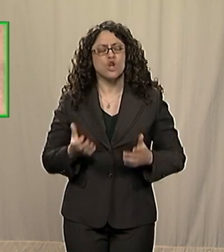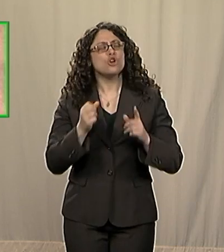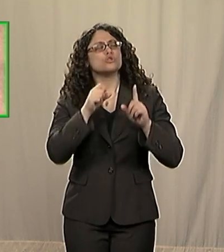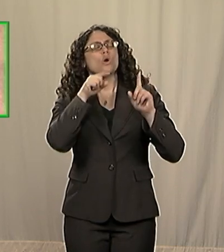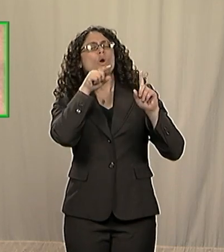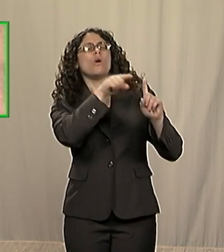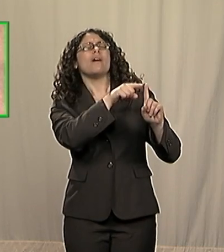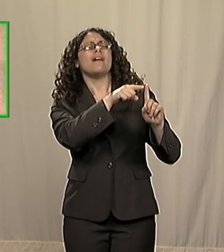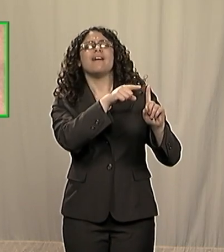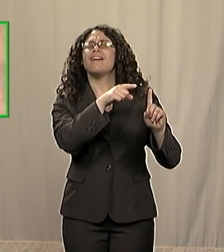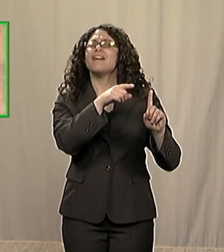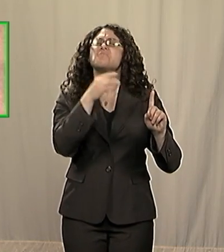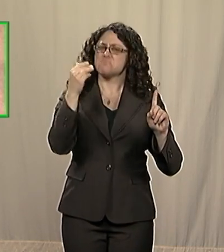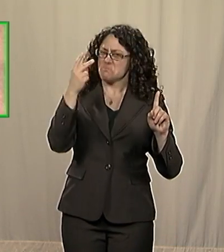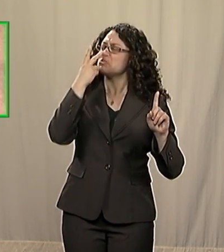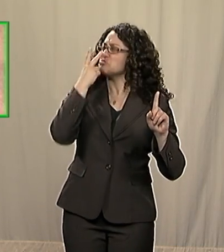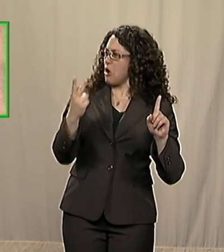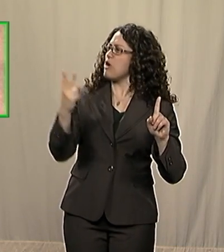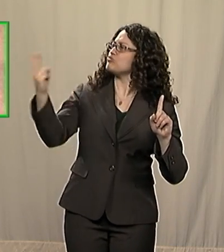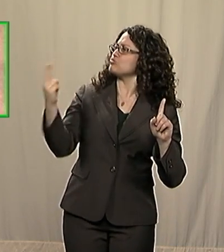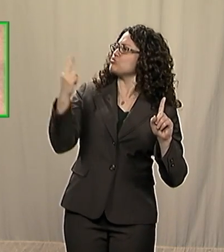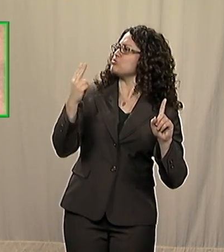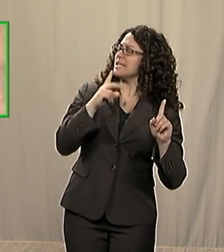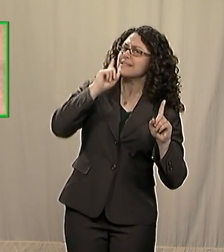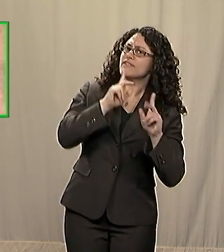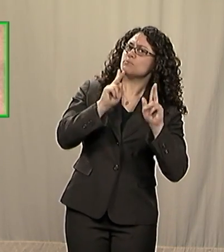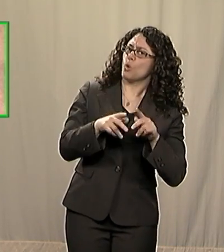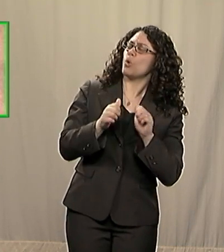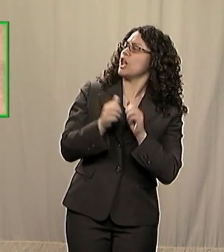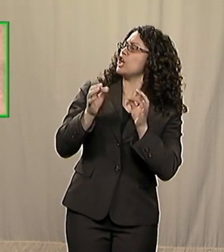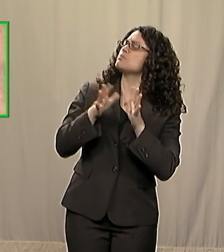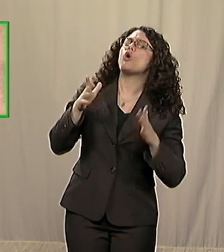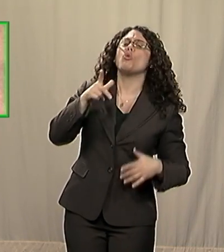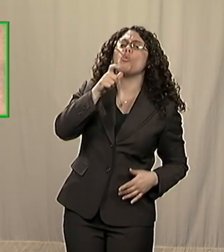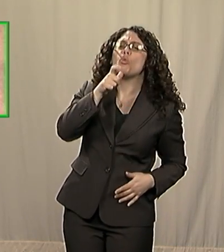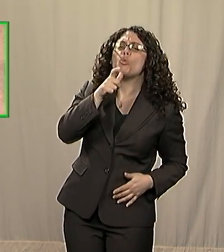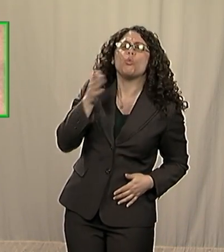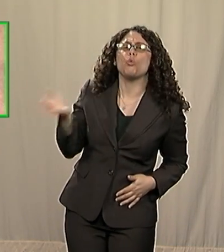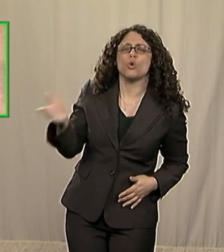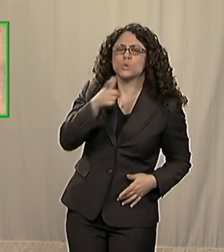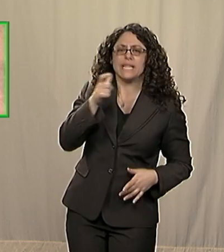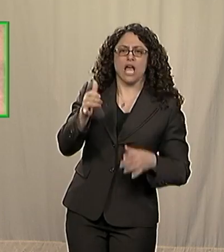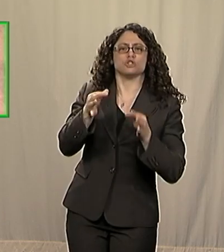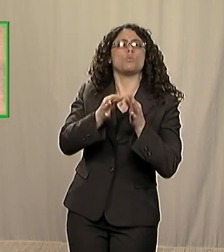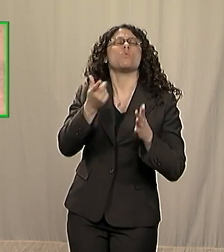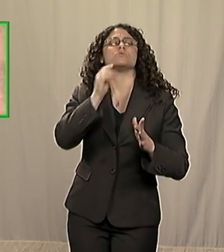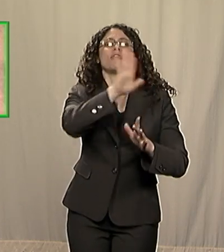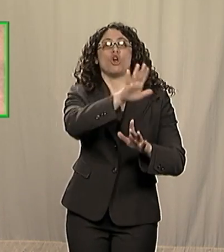who came with the deaf person to the appointment, who are they? Let me show you what the perception was